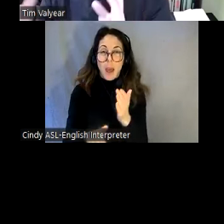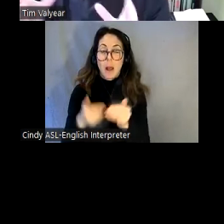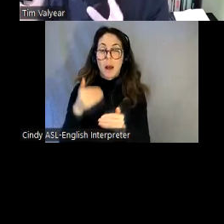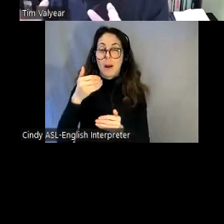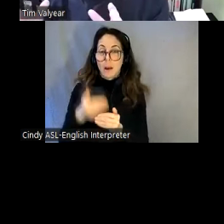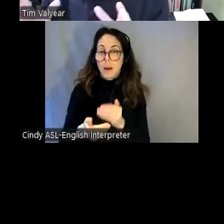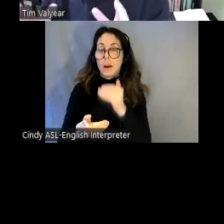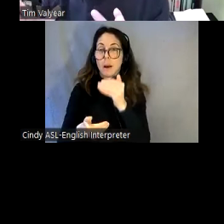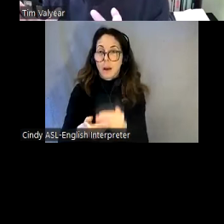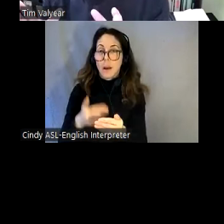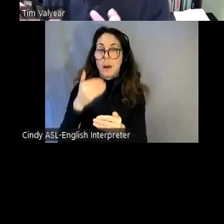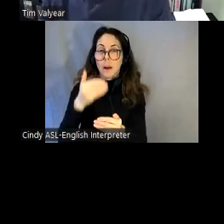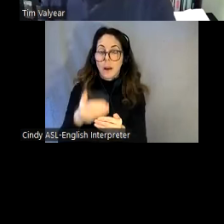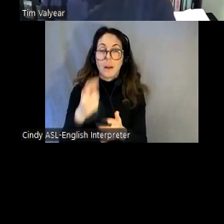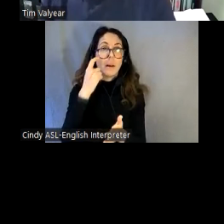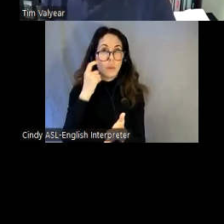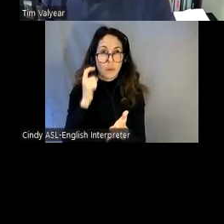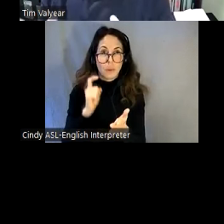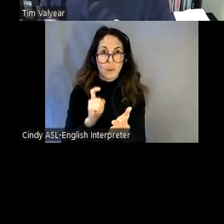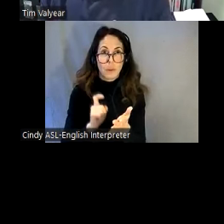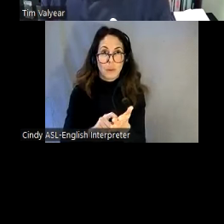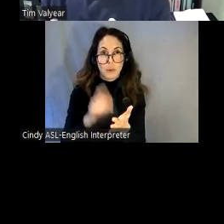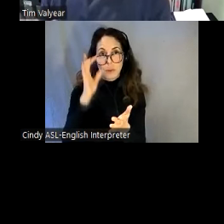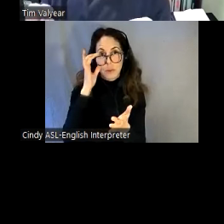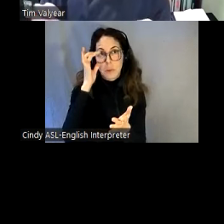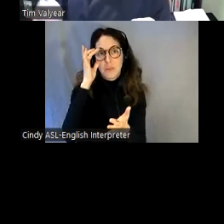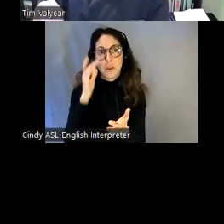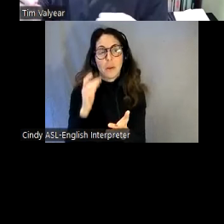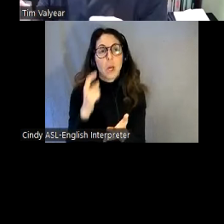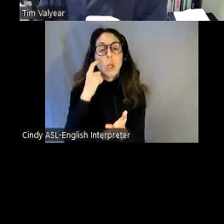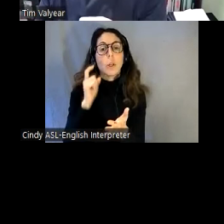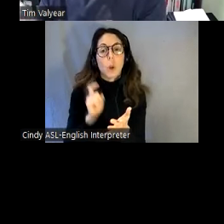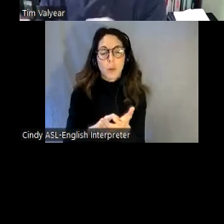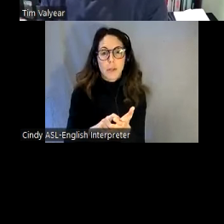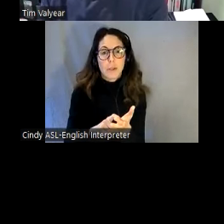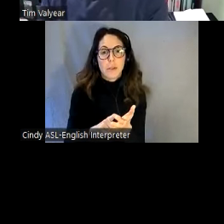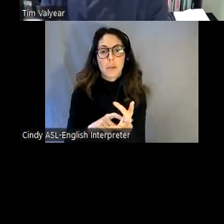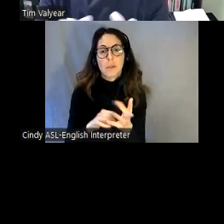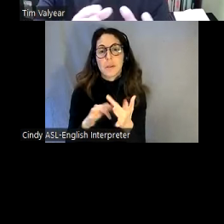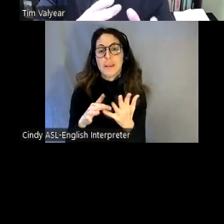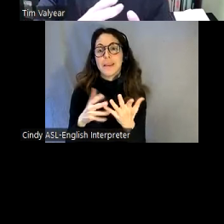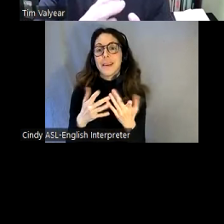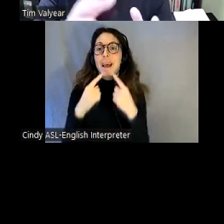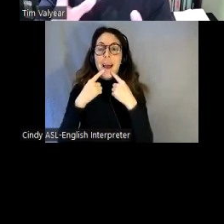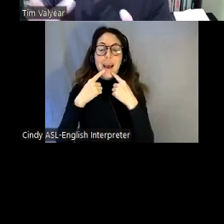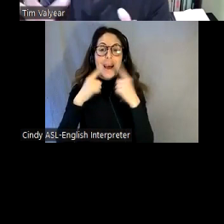your protection. That's exactly what it is. But over